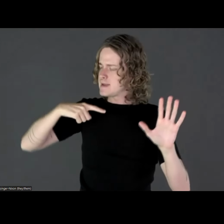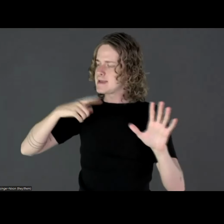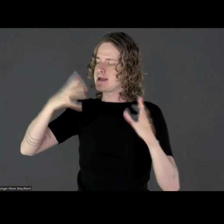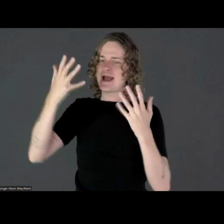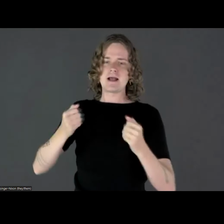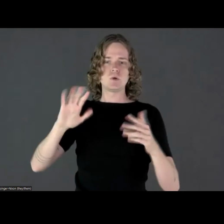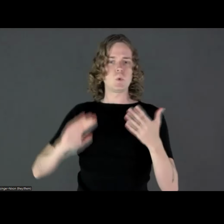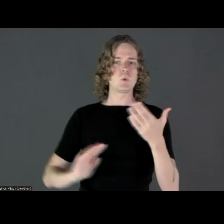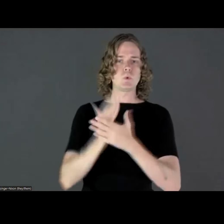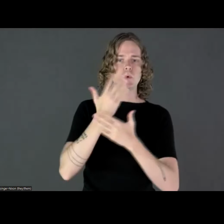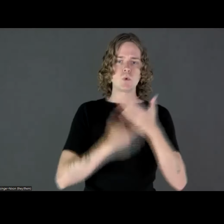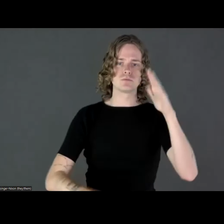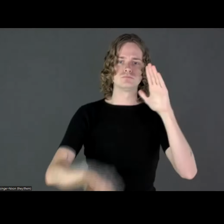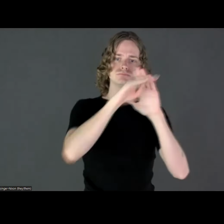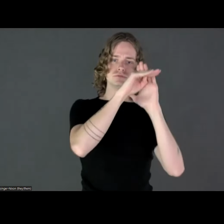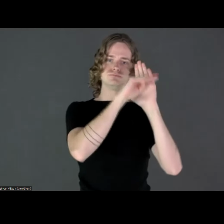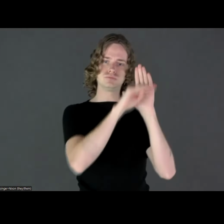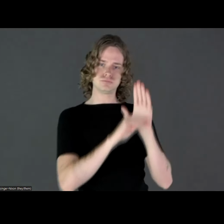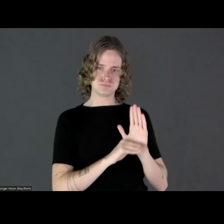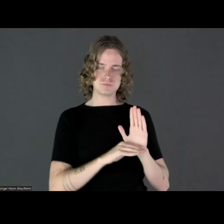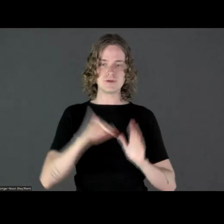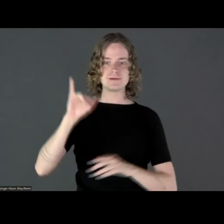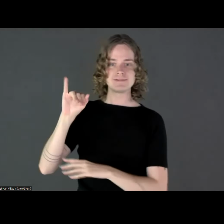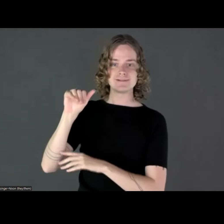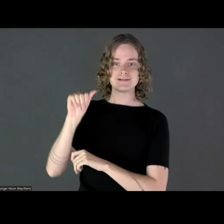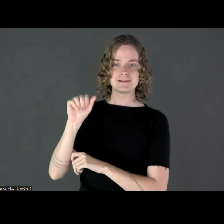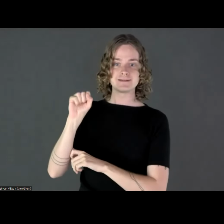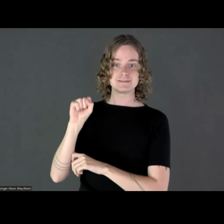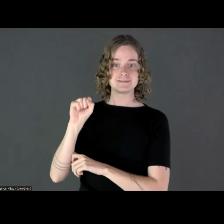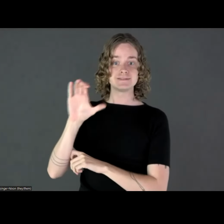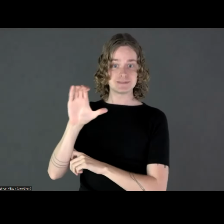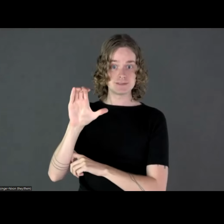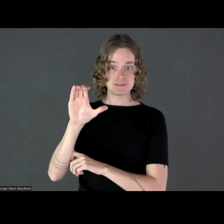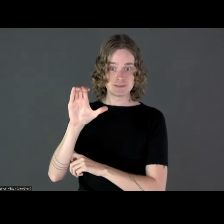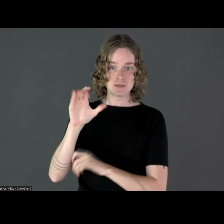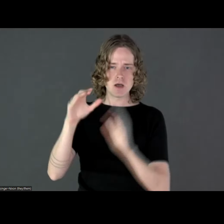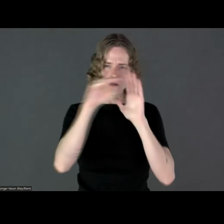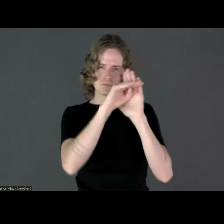inclusive humanitarian action was a key milestone toward ensuring the inclusion